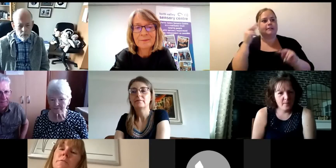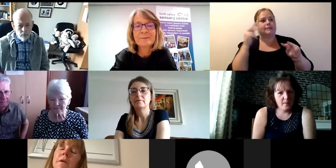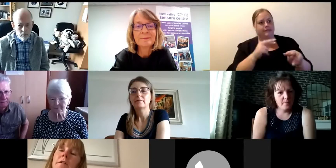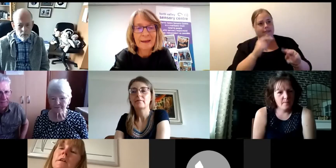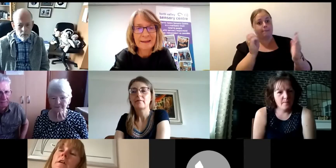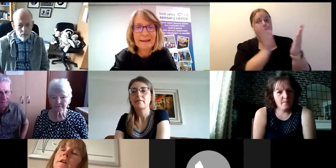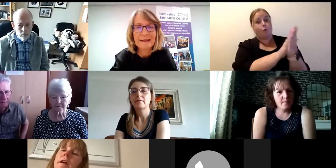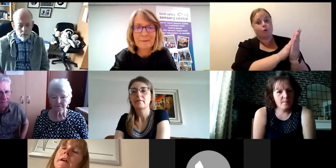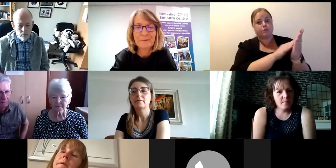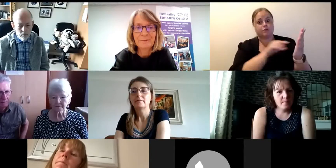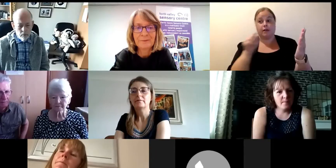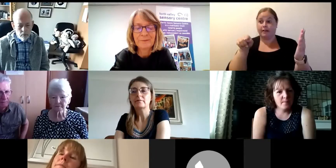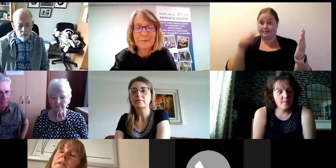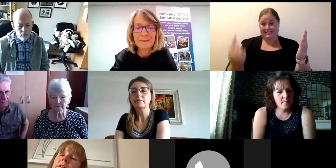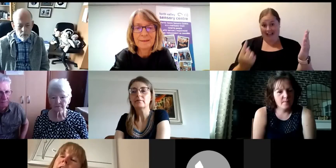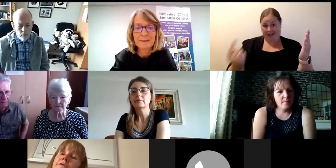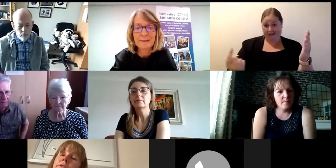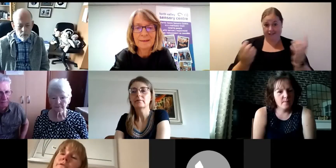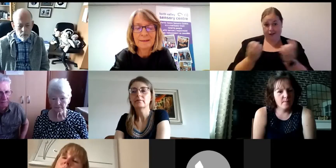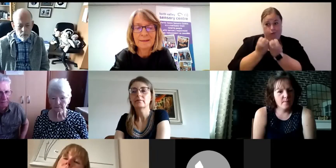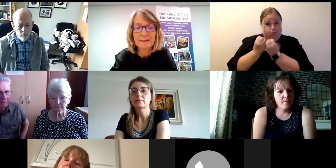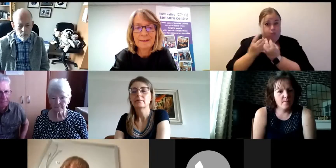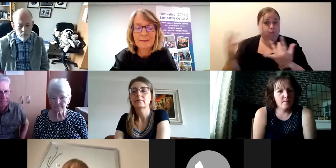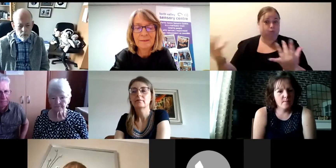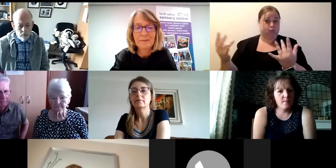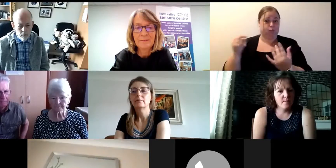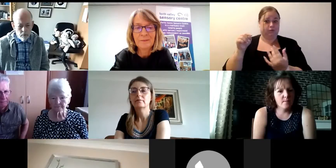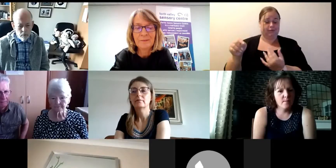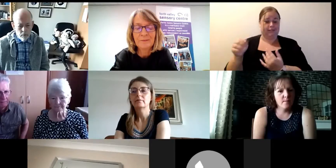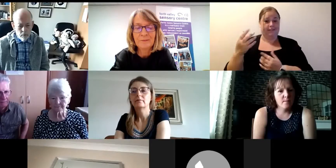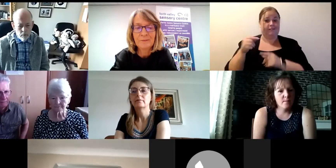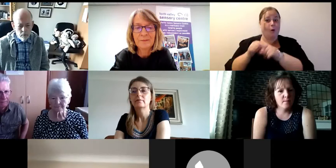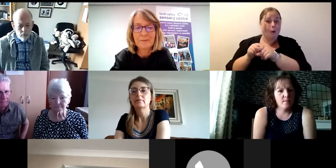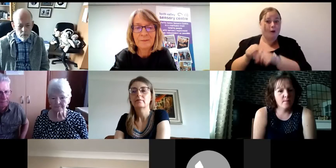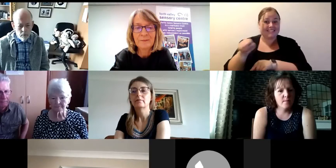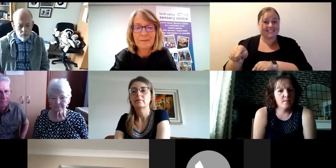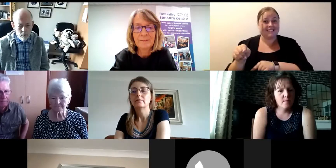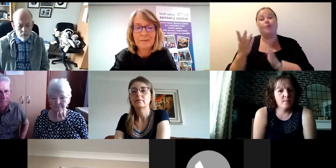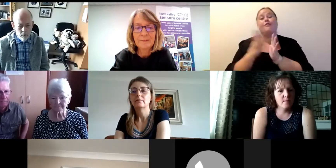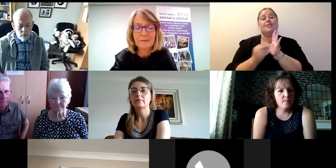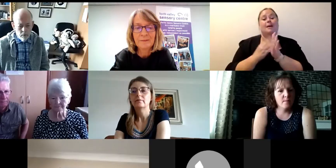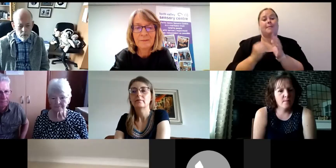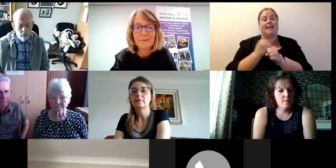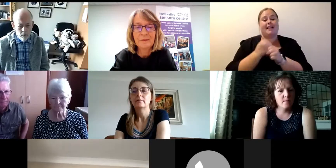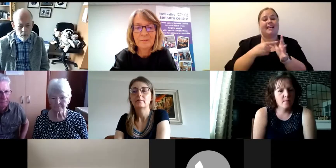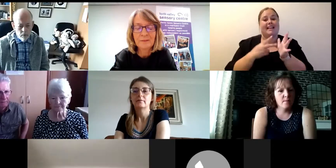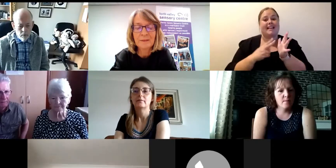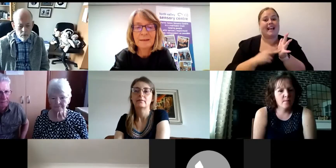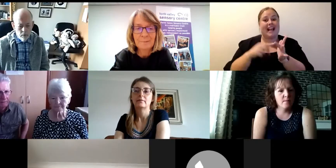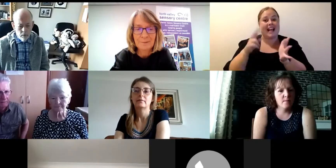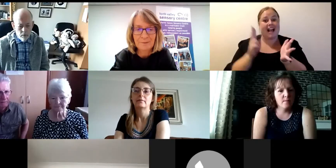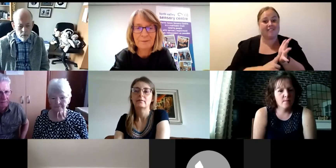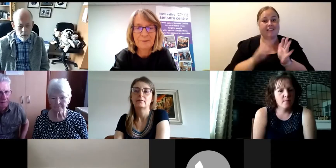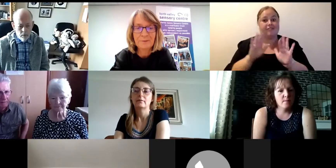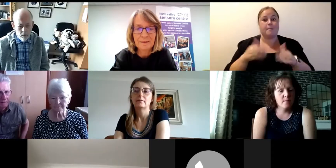as well like Gavin from WelcoME (Neatebox) and Jon Attenborough, they've got loads of followers. Got loads of